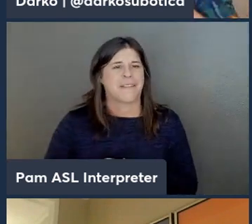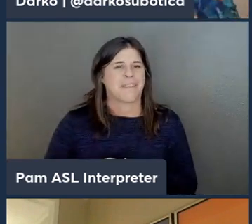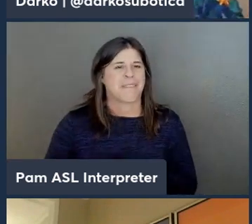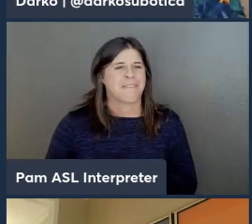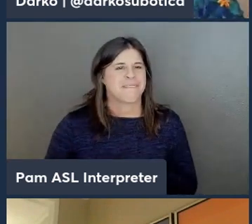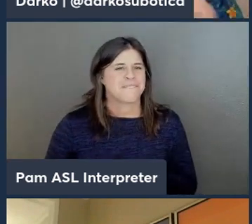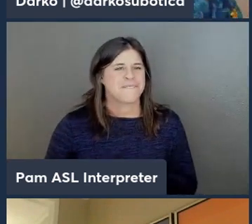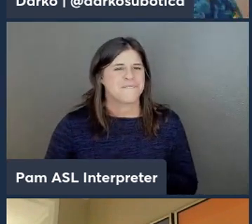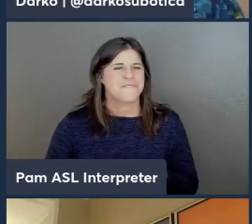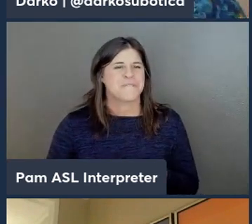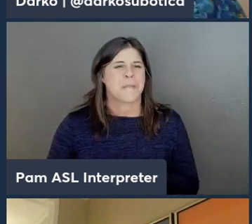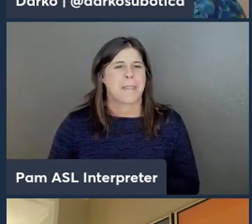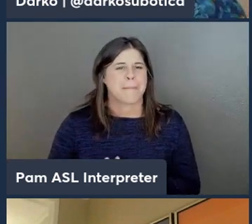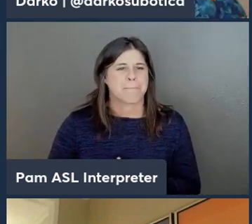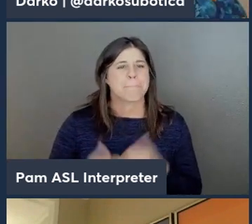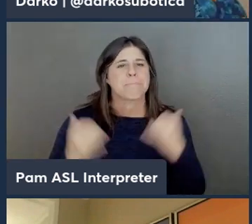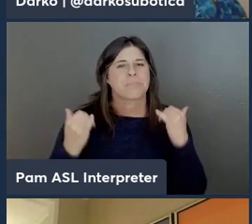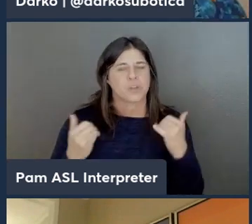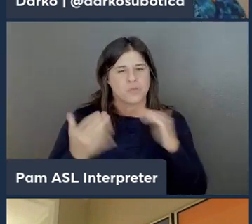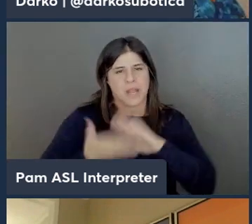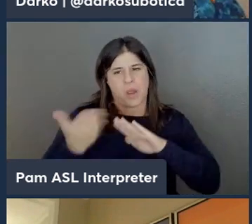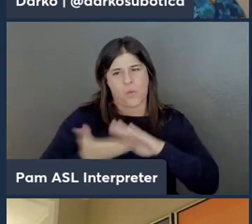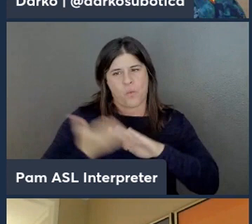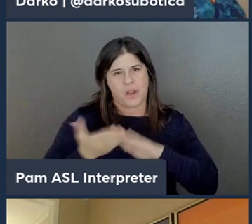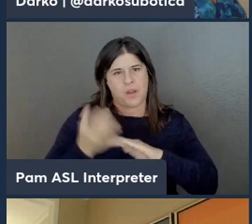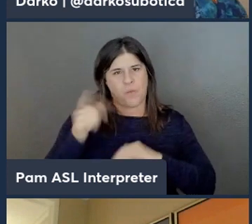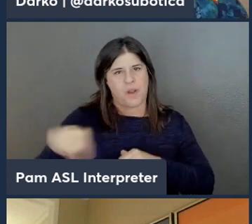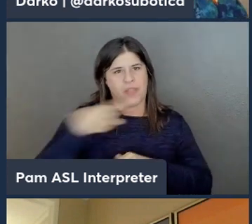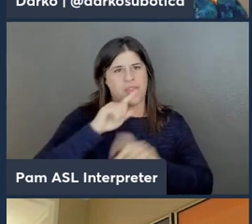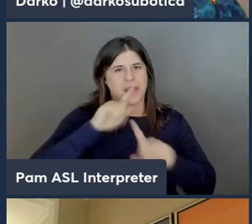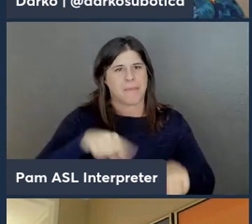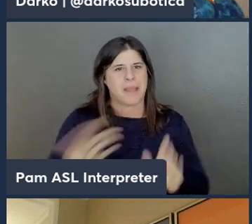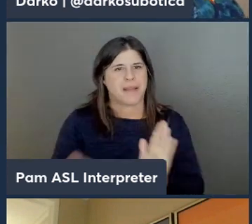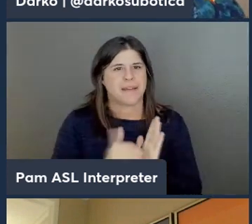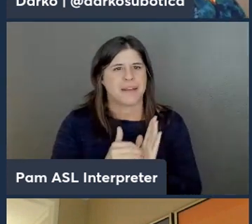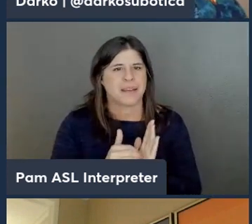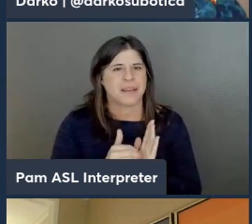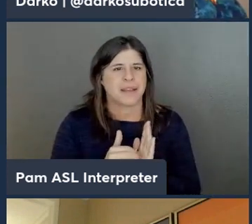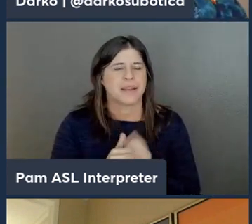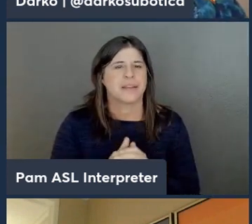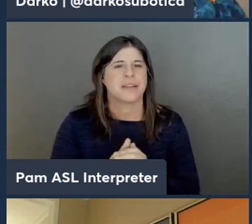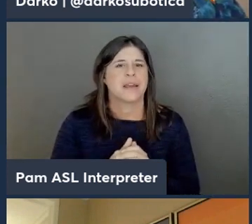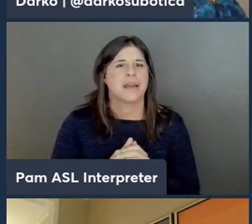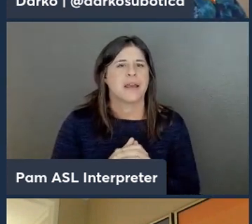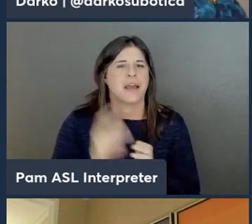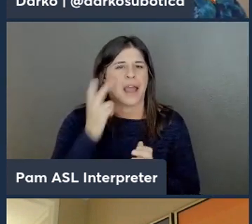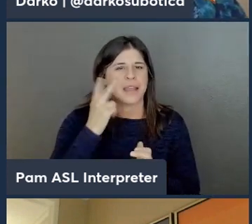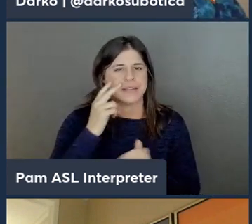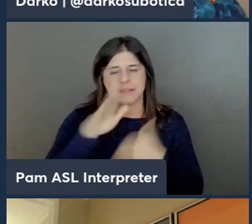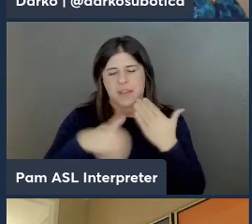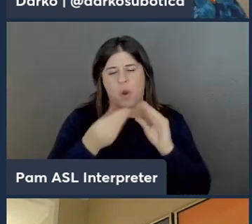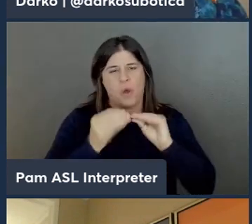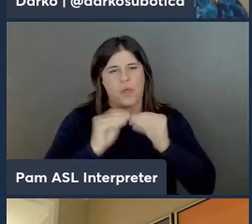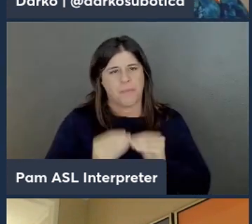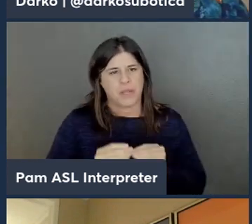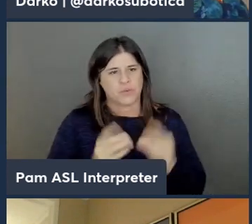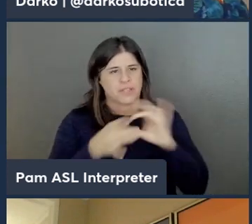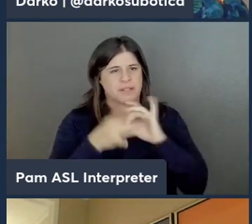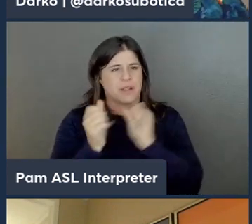Alright. And so now when I run the retry command, you know, the command runs, I can see all the metrics that we're supposed to. But listen,